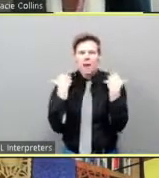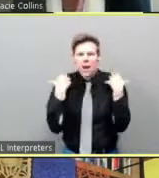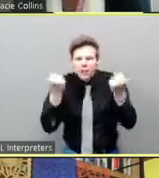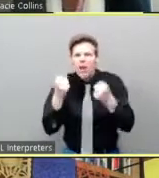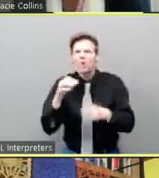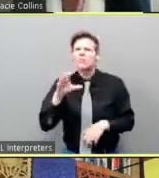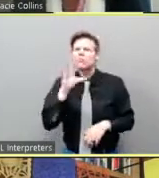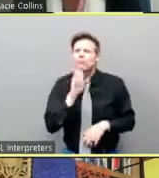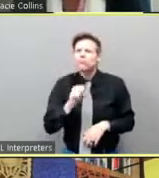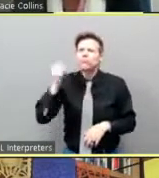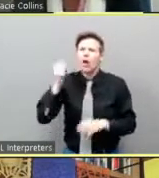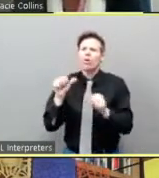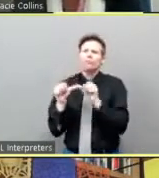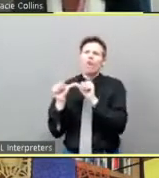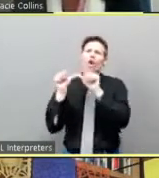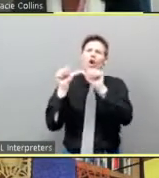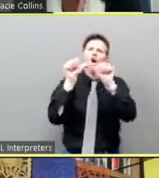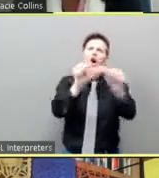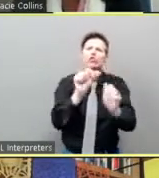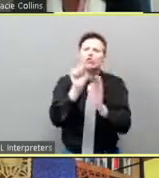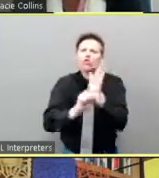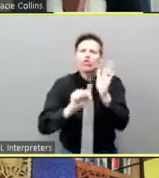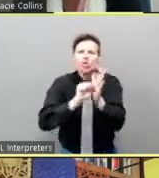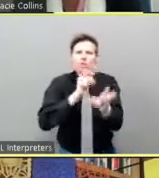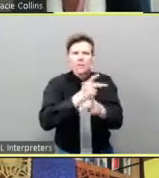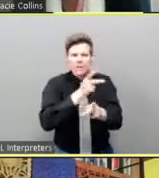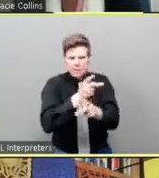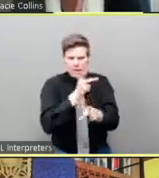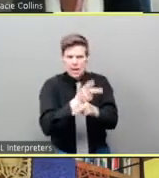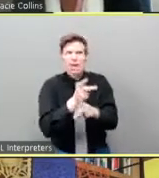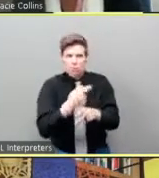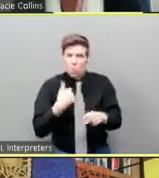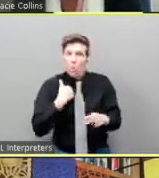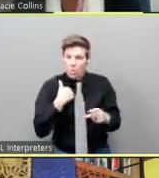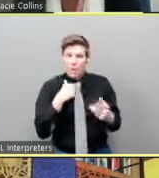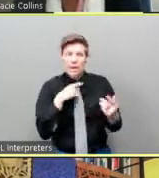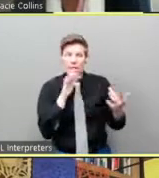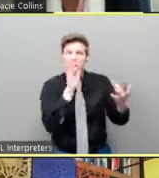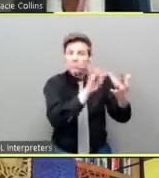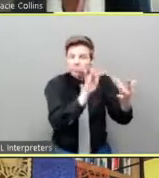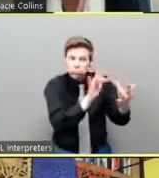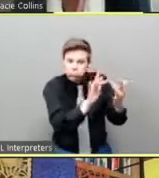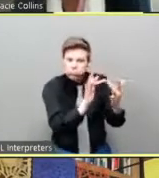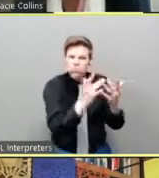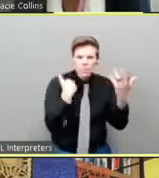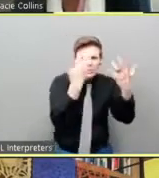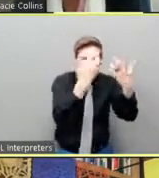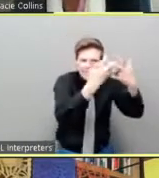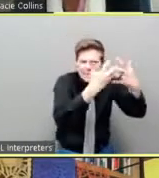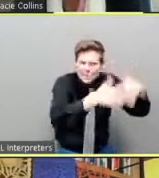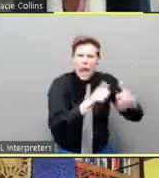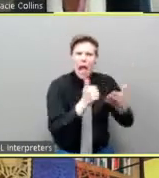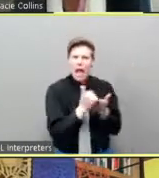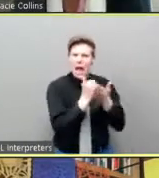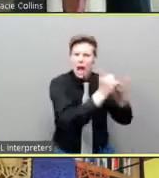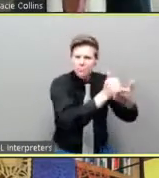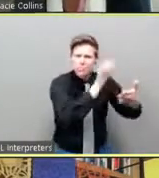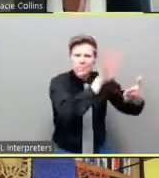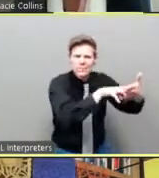also reaching out to the mexicans with disabilities and others who require special accommodations. Next slide